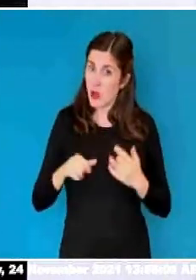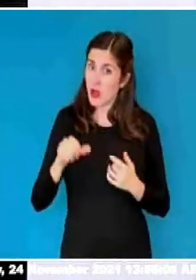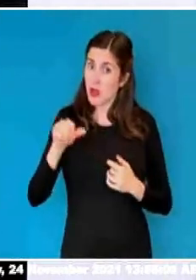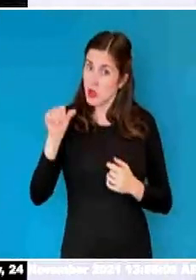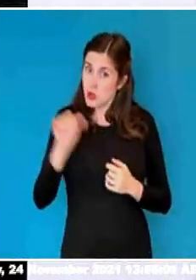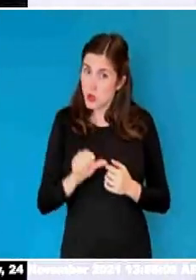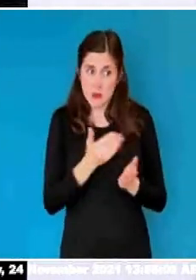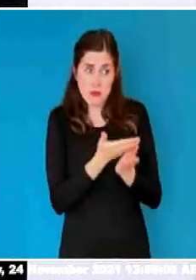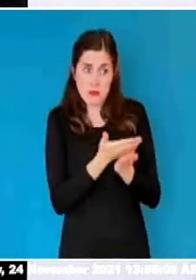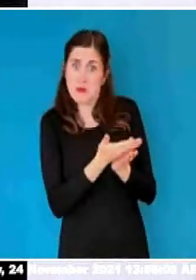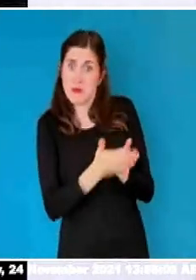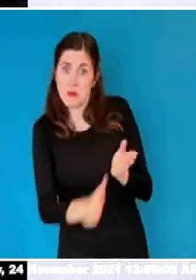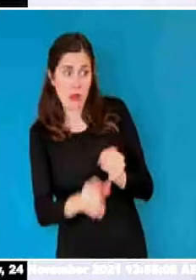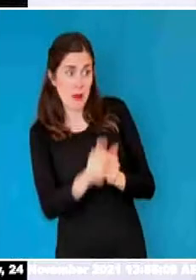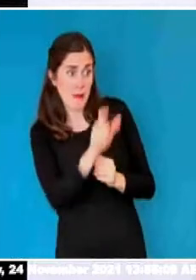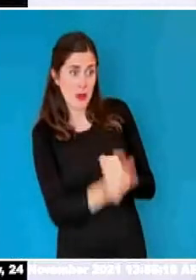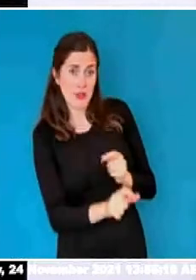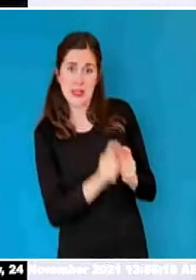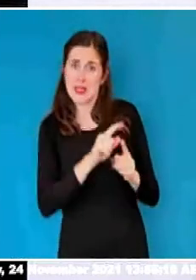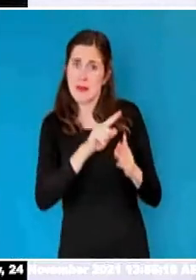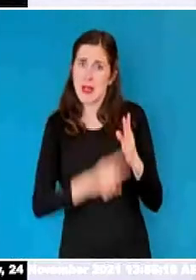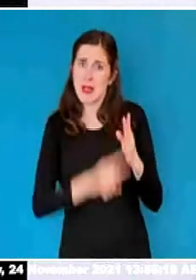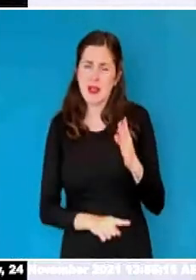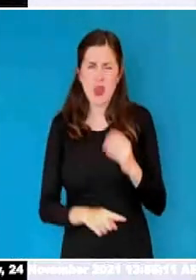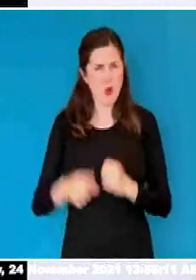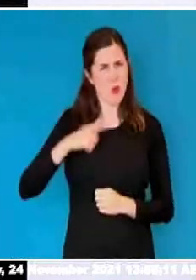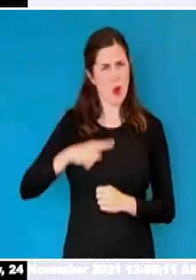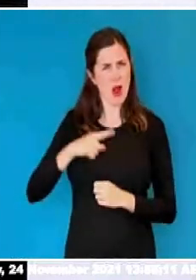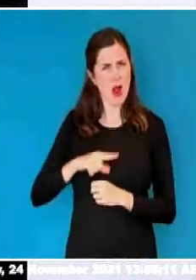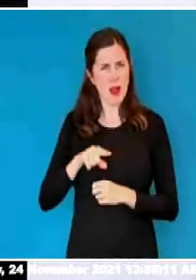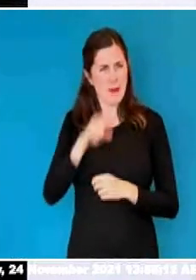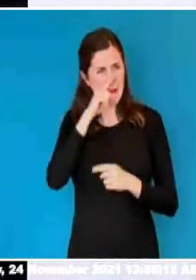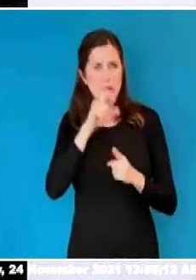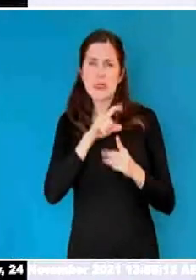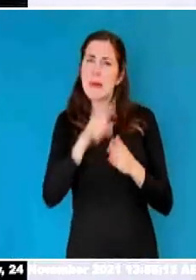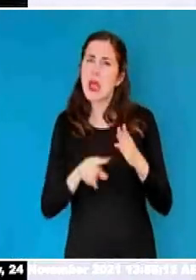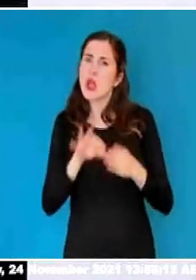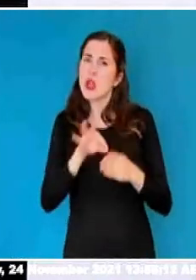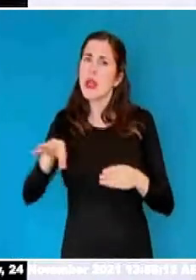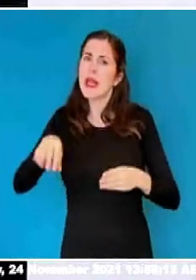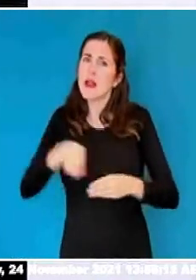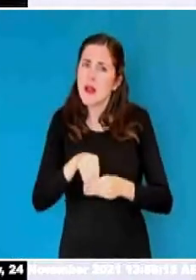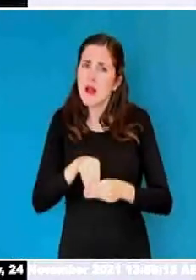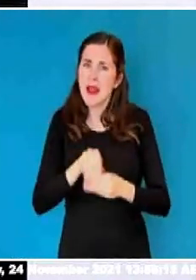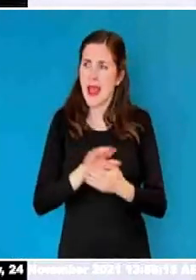Royal Commission needs to understand why and what needs to be done to address perhaps the